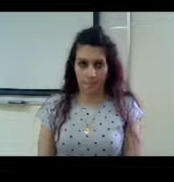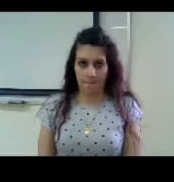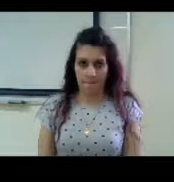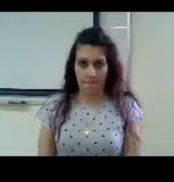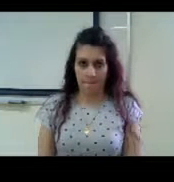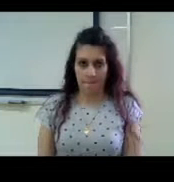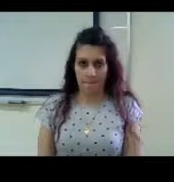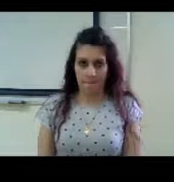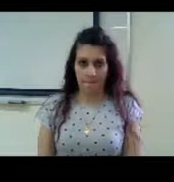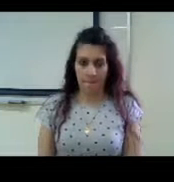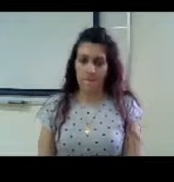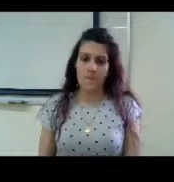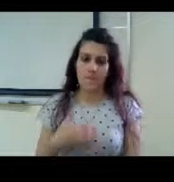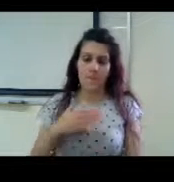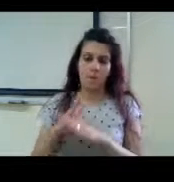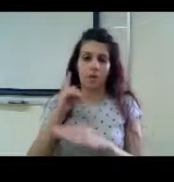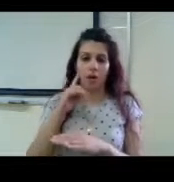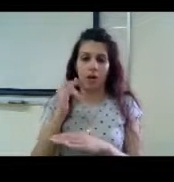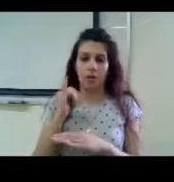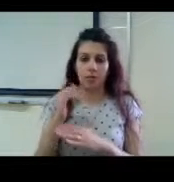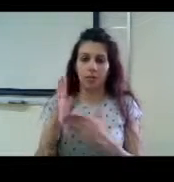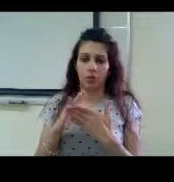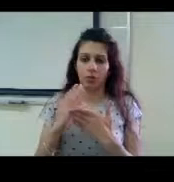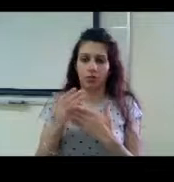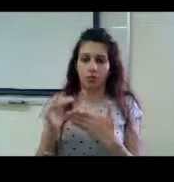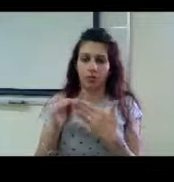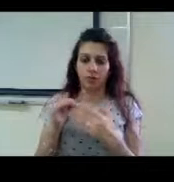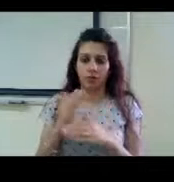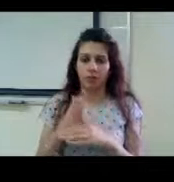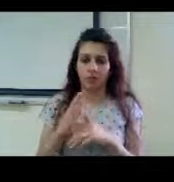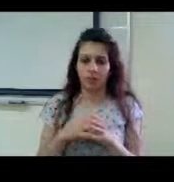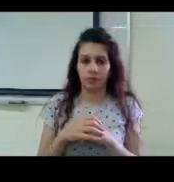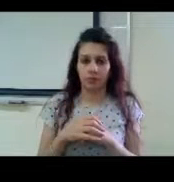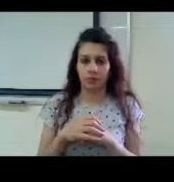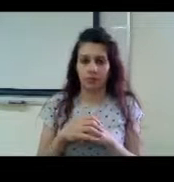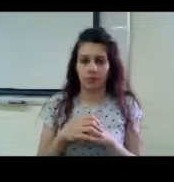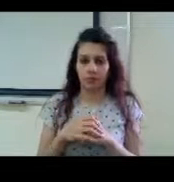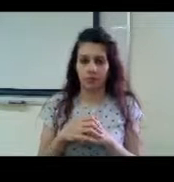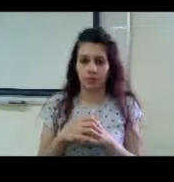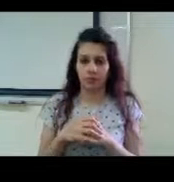swiftly explained about the the equilibria platform it's perhaps a